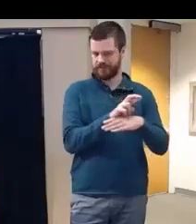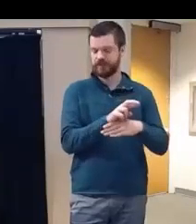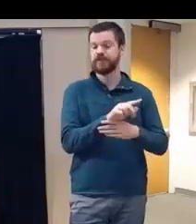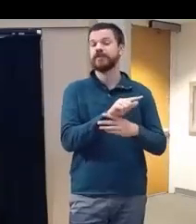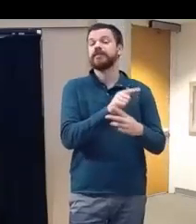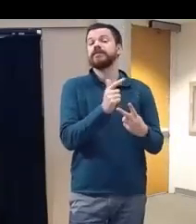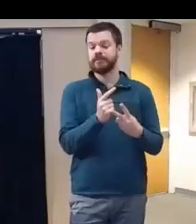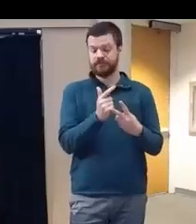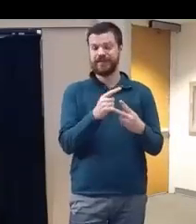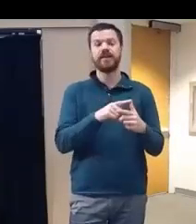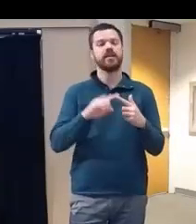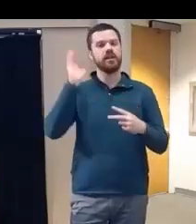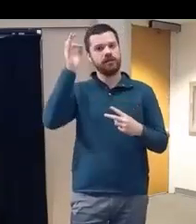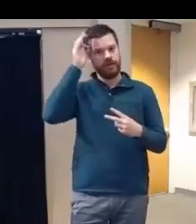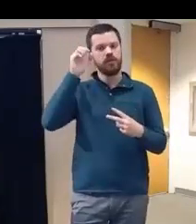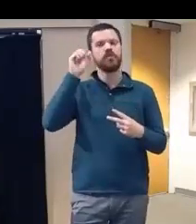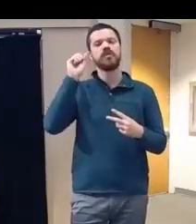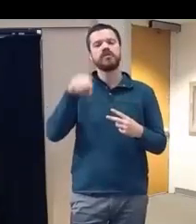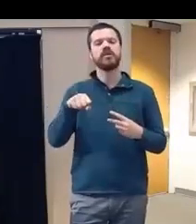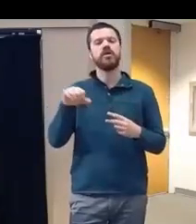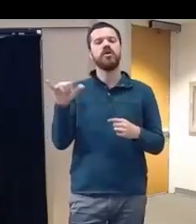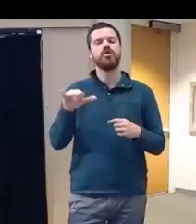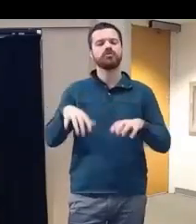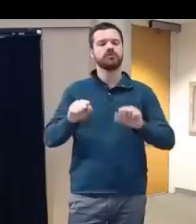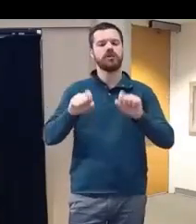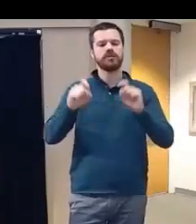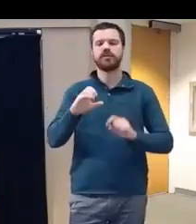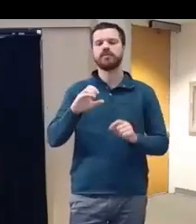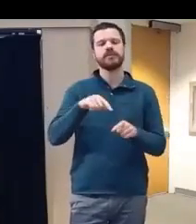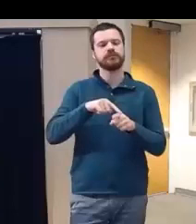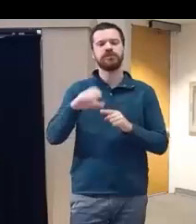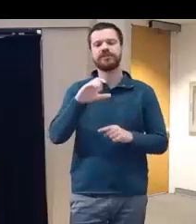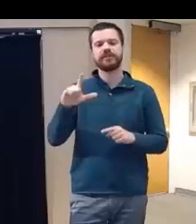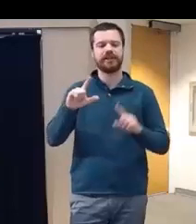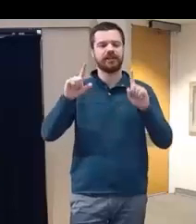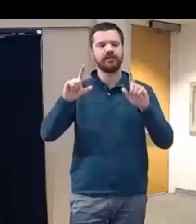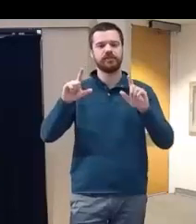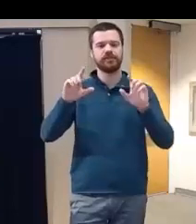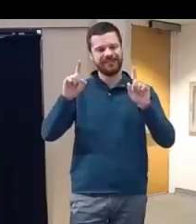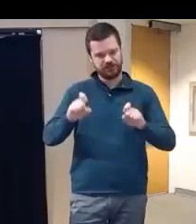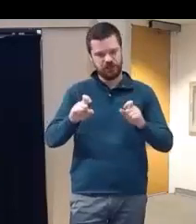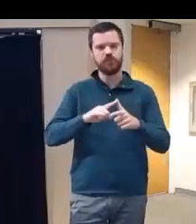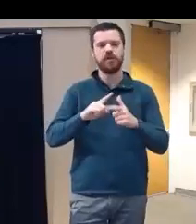allows a fellow to sit for the sub-specialty CL exams and become board certified in CL psychiatry